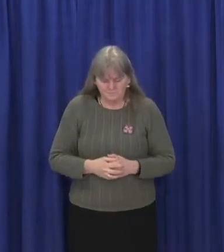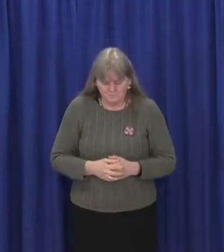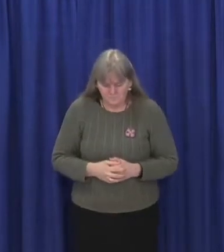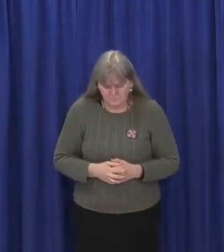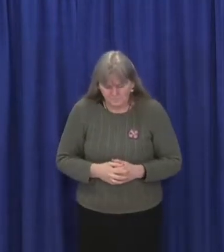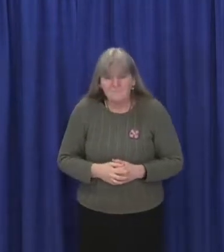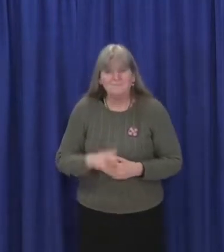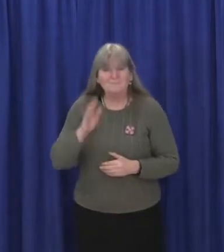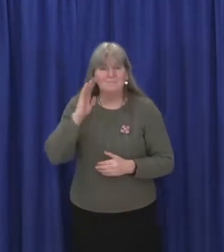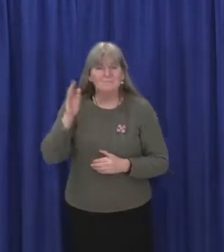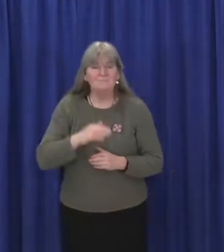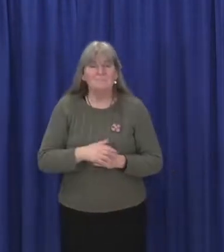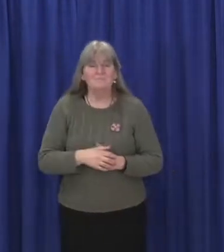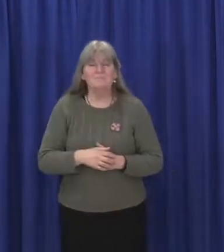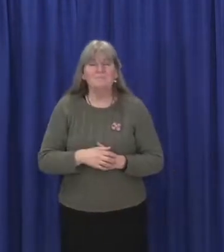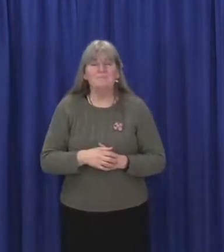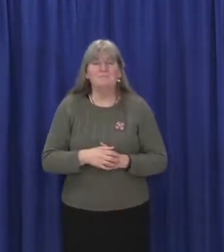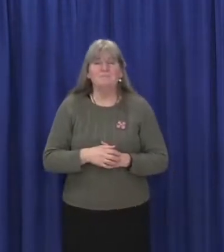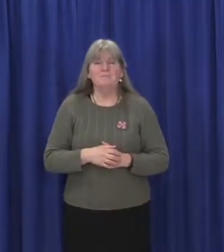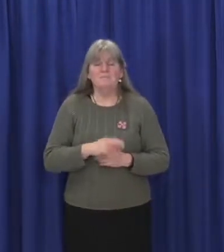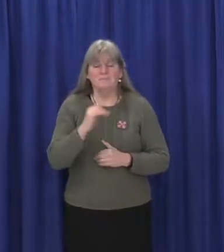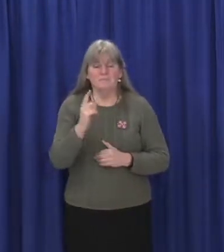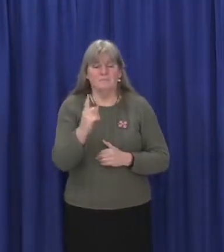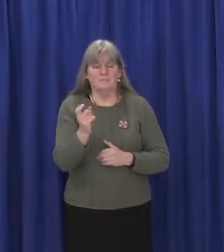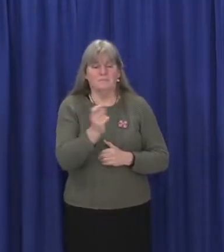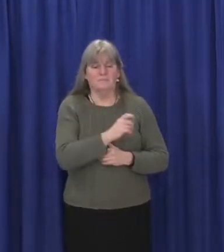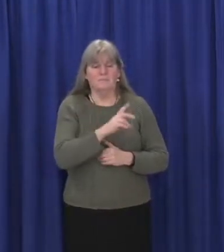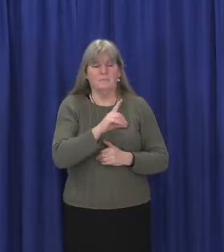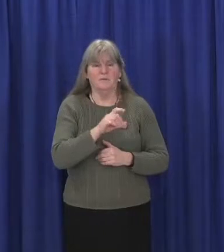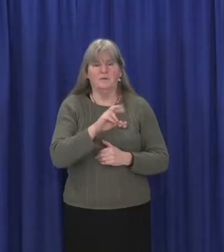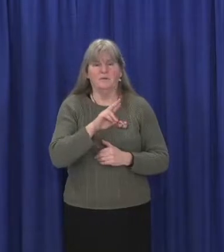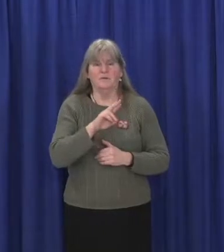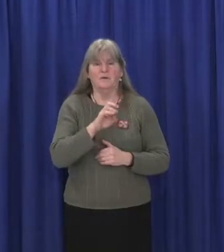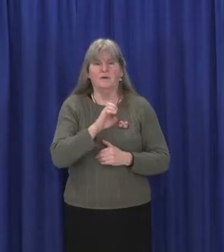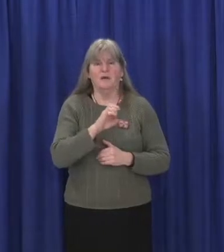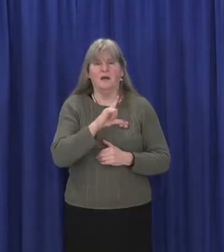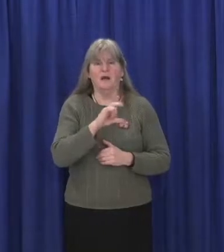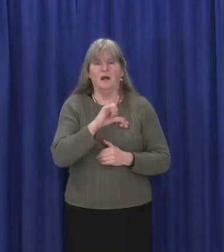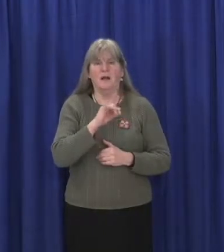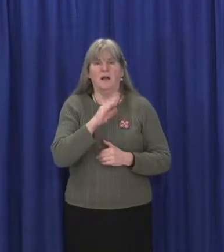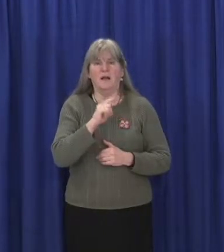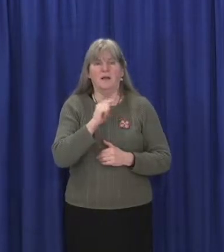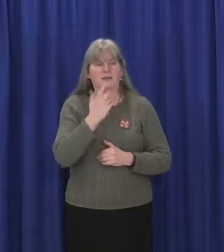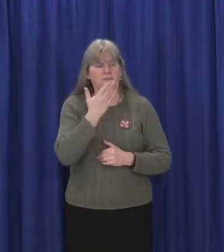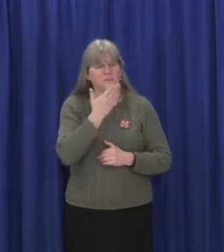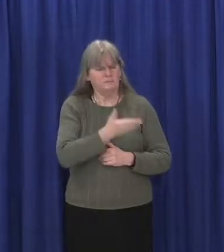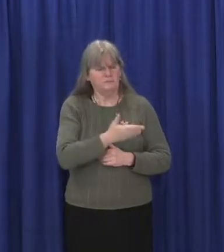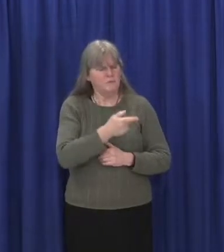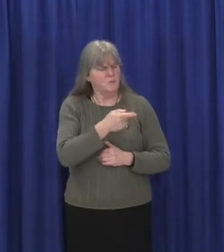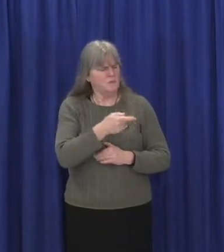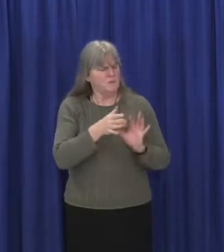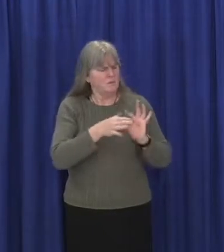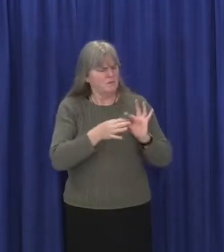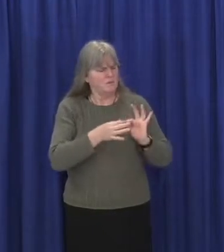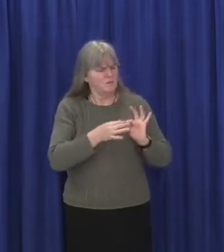Luke: Hi, this is a question for Doctor Elliott. I know you mentioned parents trying to make sure that their